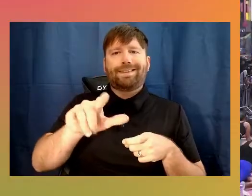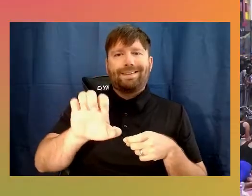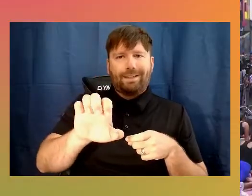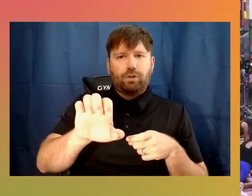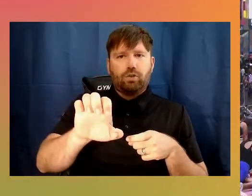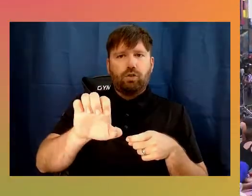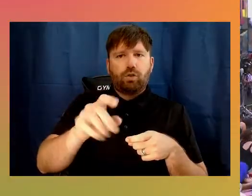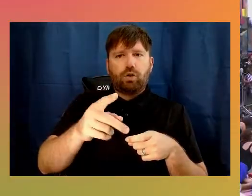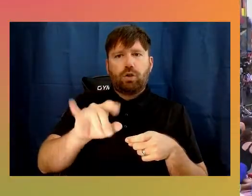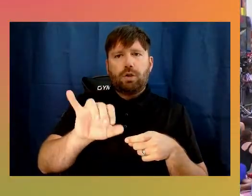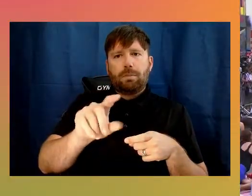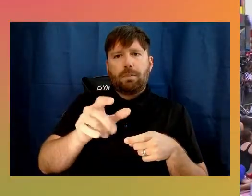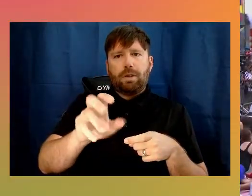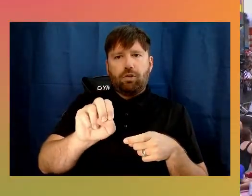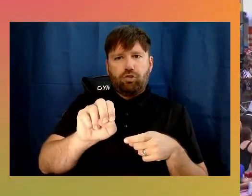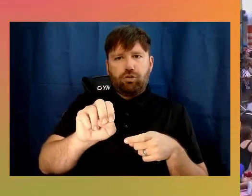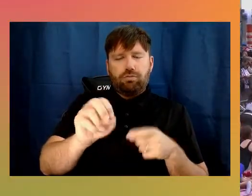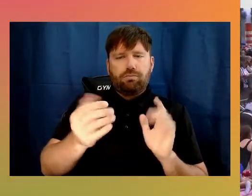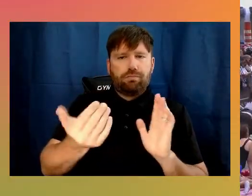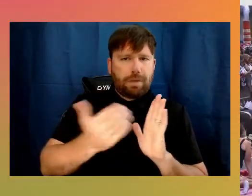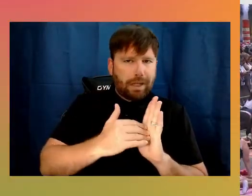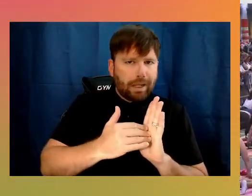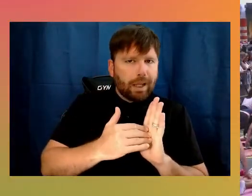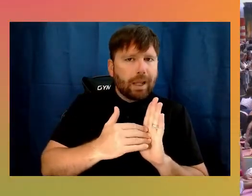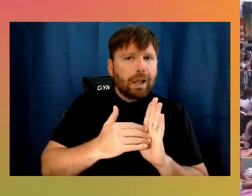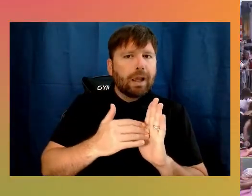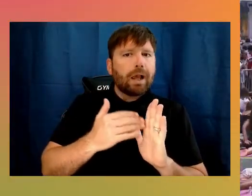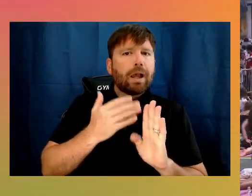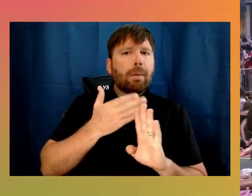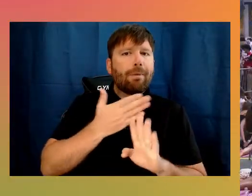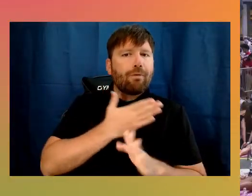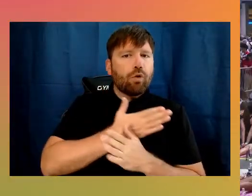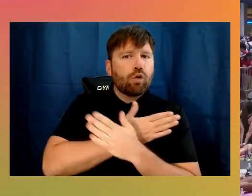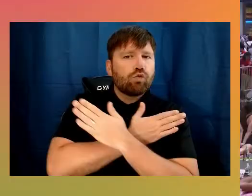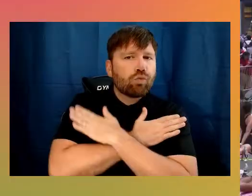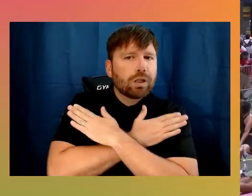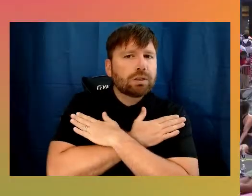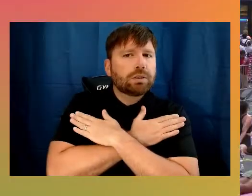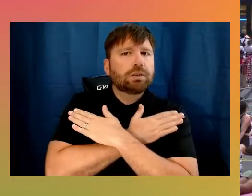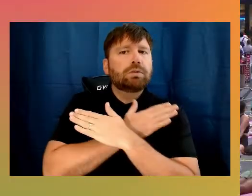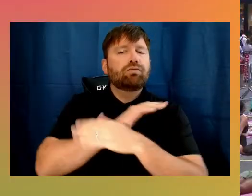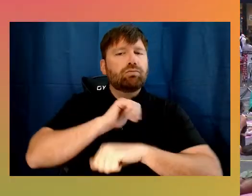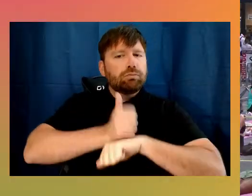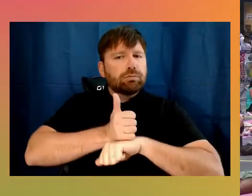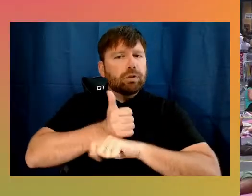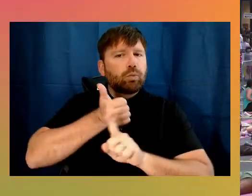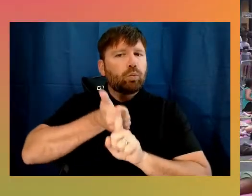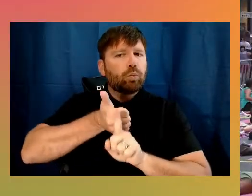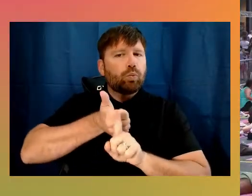FORWARD. FOR SINGLE PIGEON.